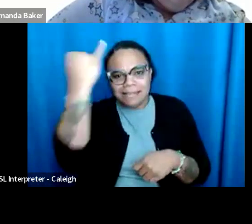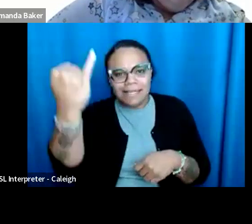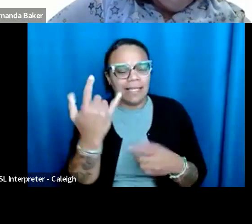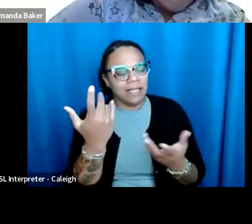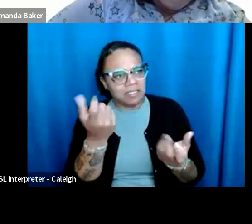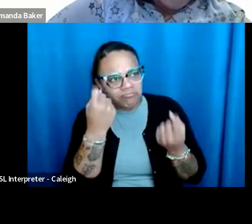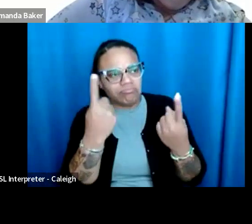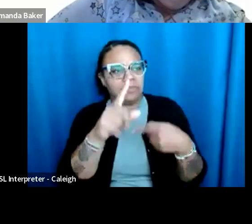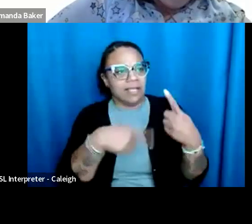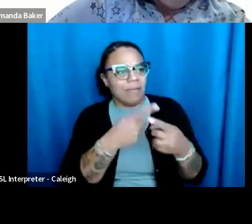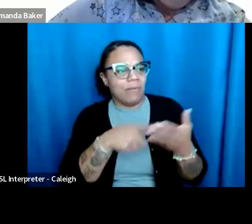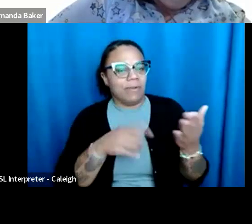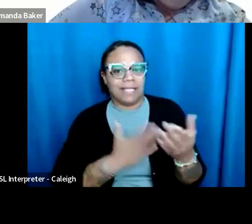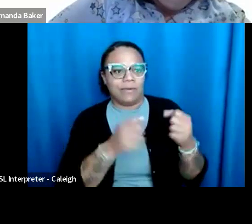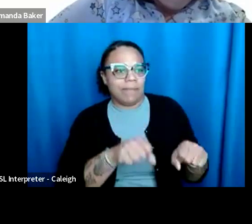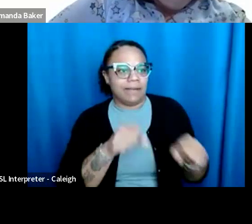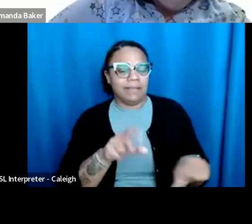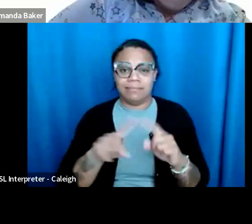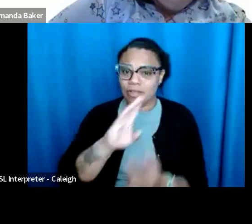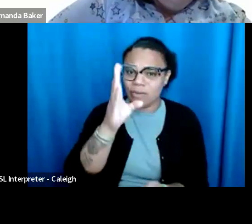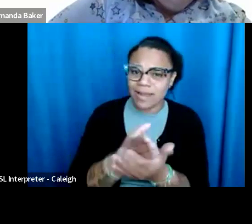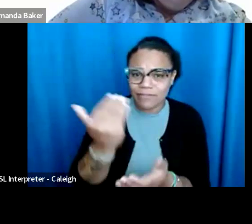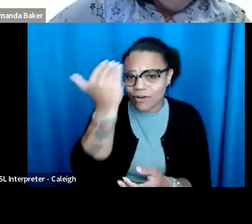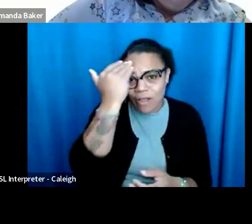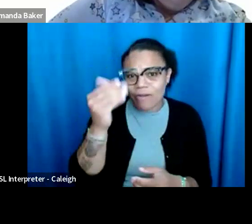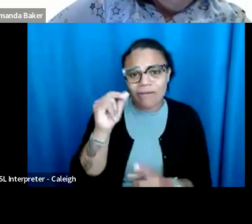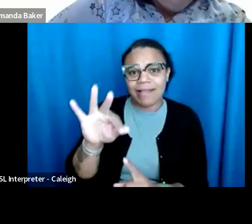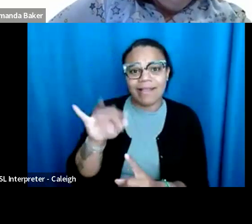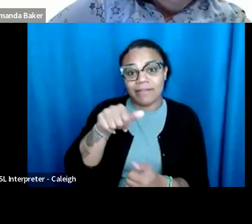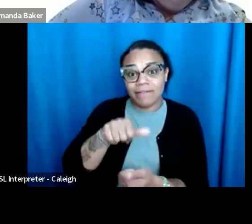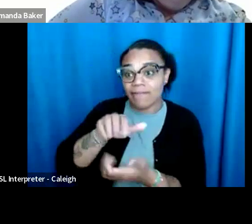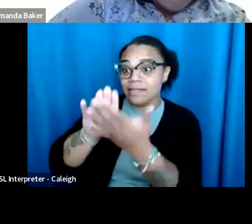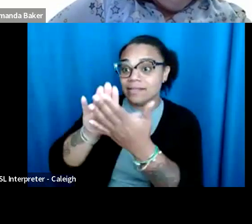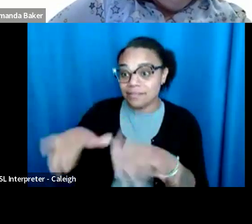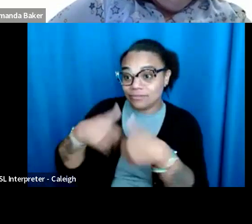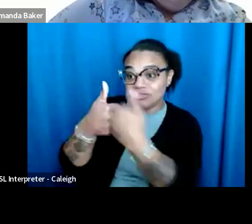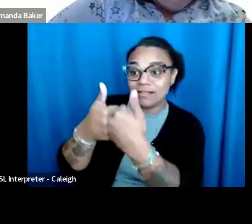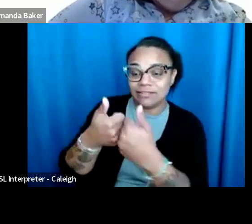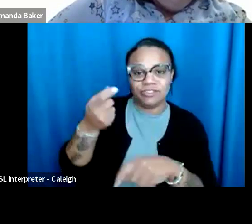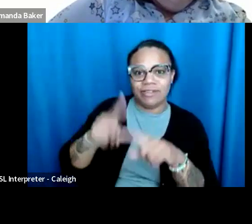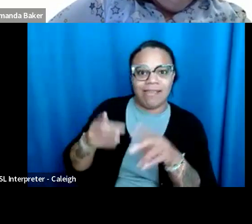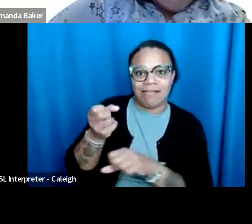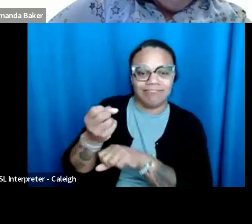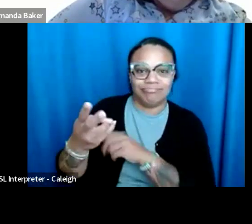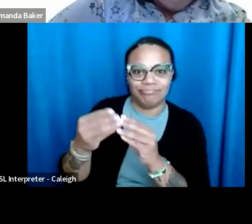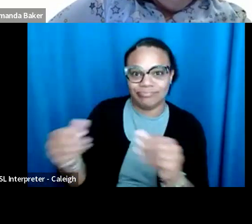that you encounter will become insurmountable, and being okay to say,